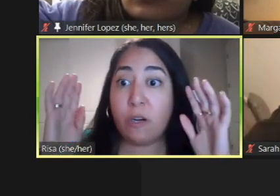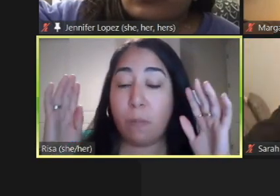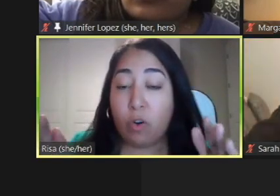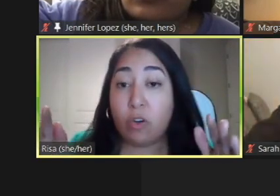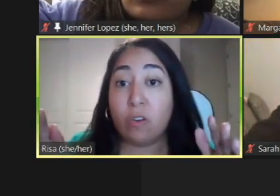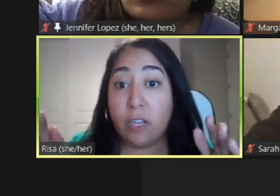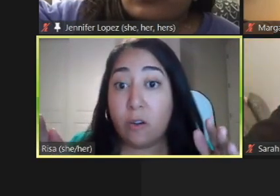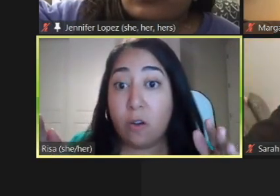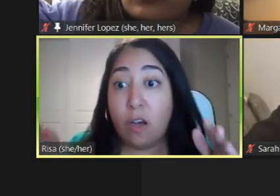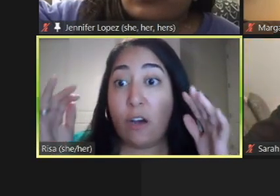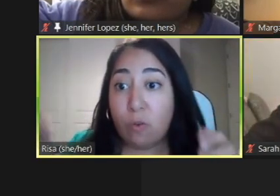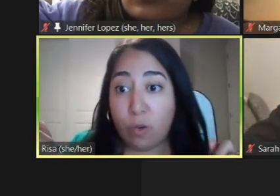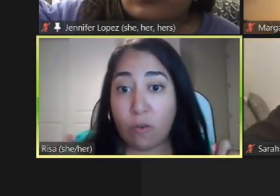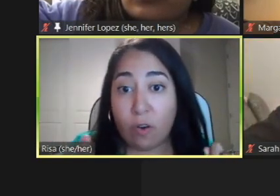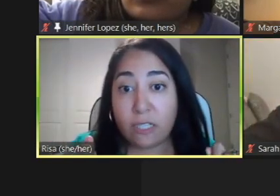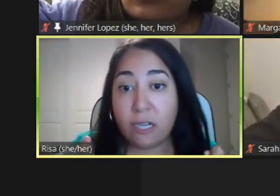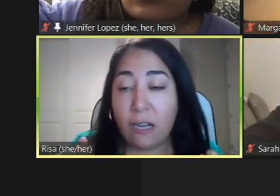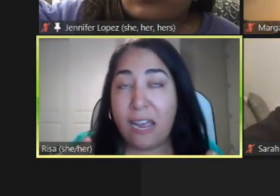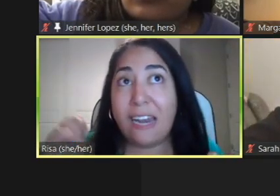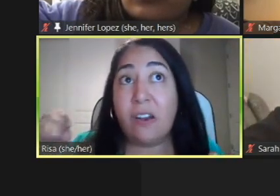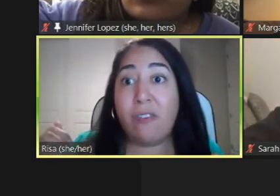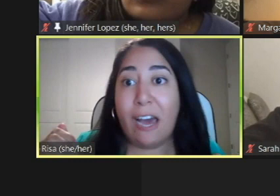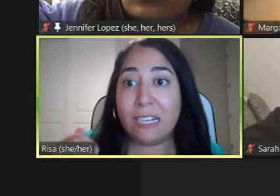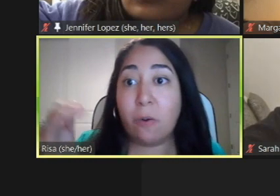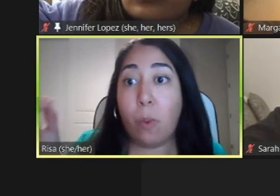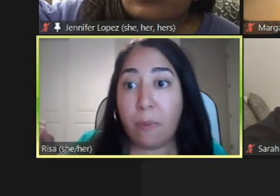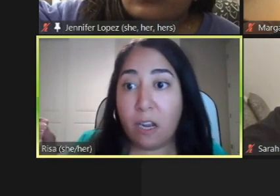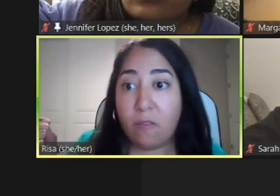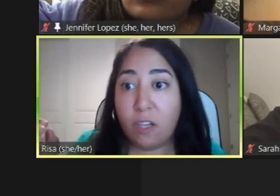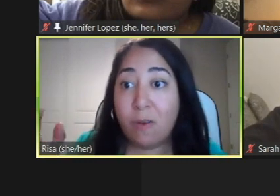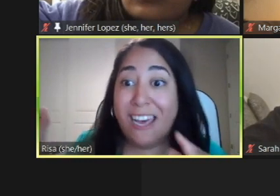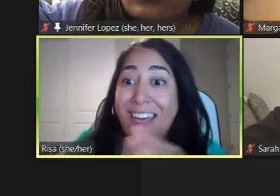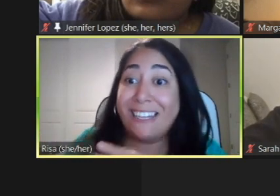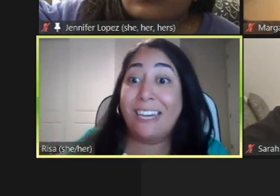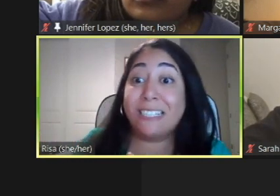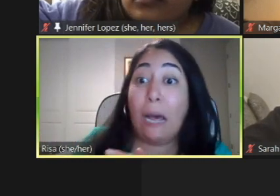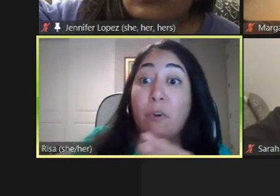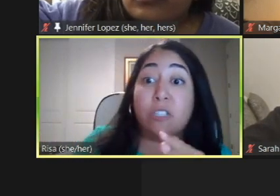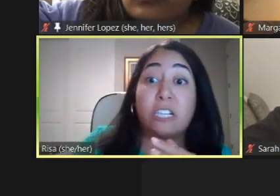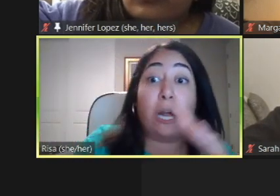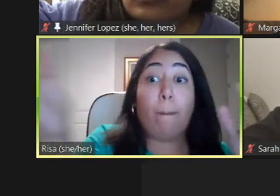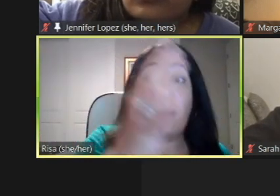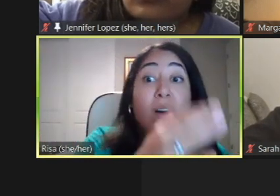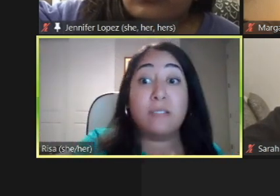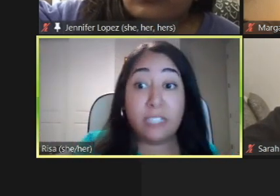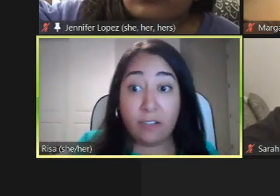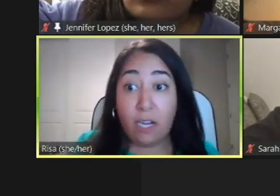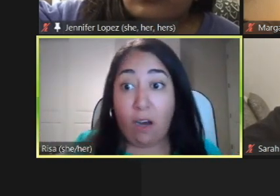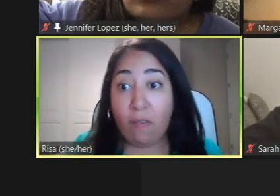so it's more clear of who to focus on and impact. In Webinar view, it takes that person completely off.